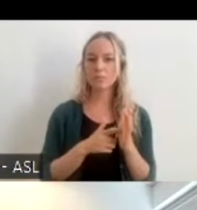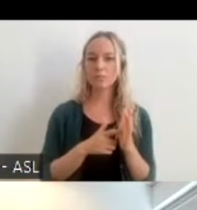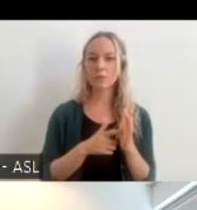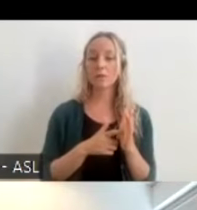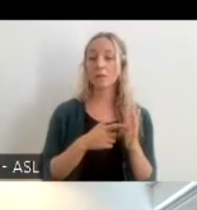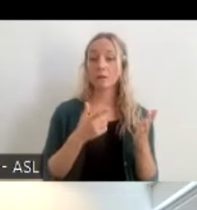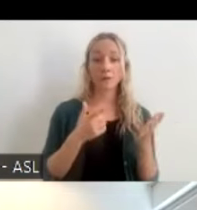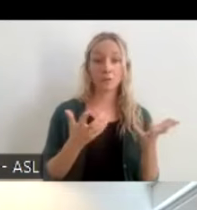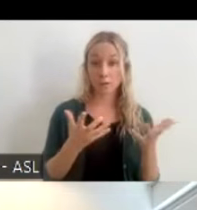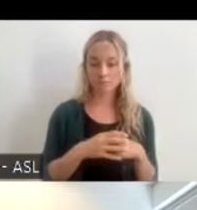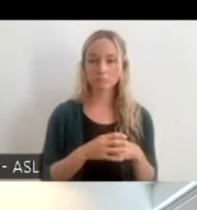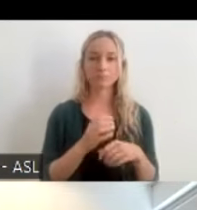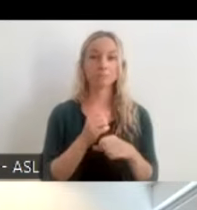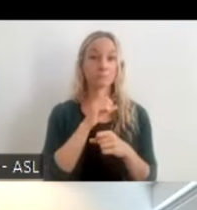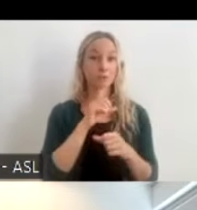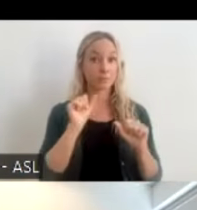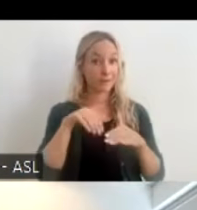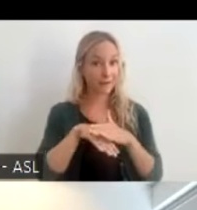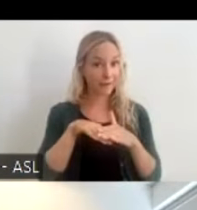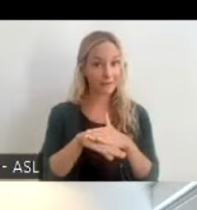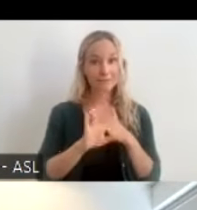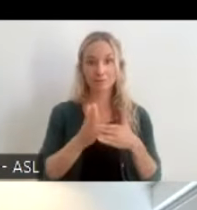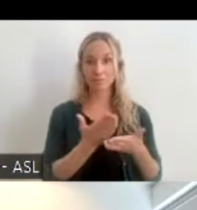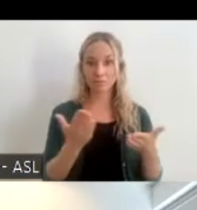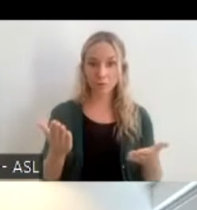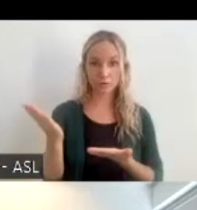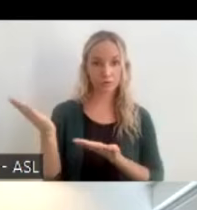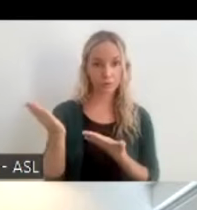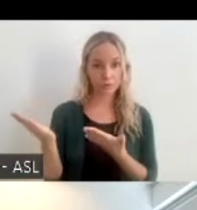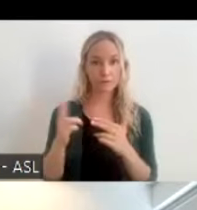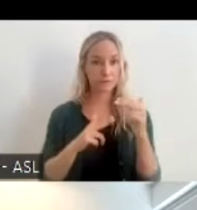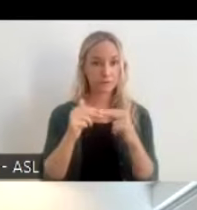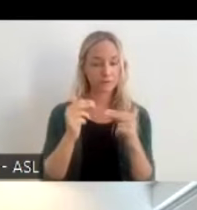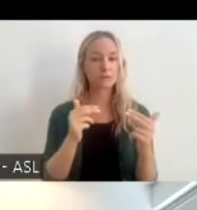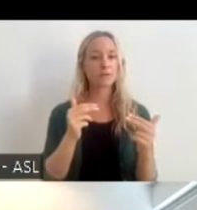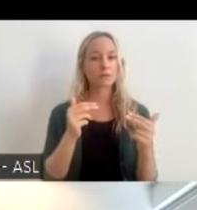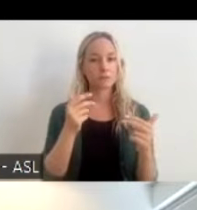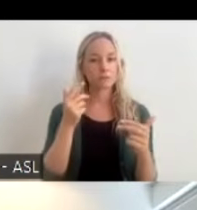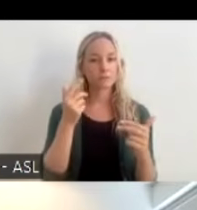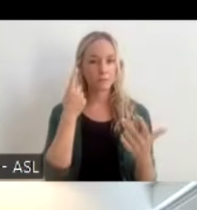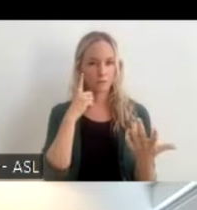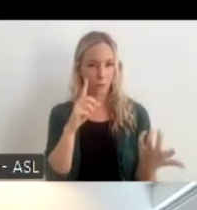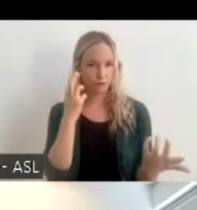obligated to ensure access to goods, services by making reasonable accommodations for people with disabilities, And we'll get into some of the specifics, When we're talking